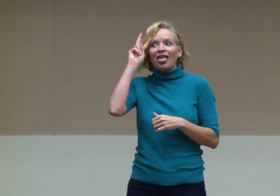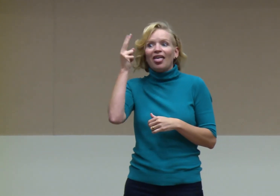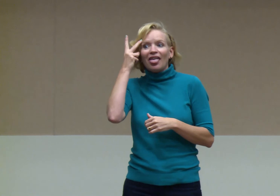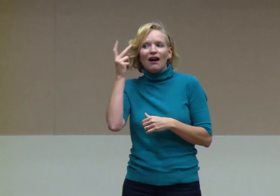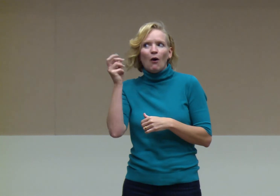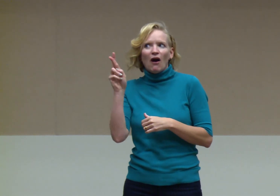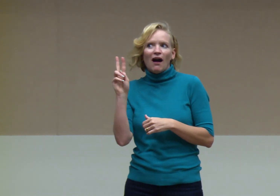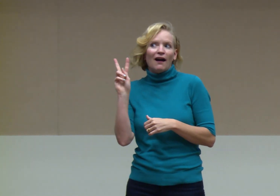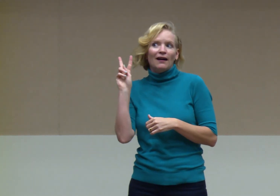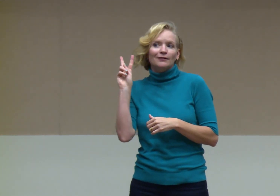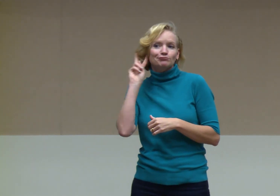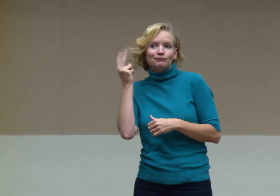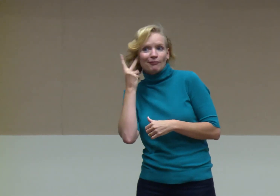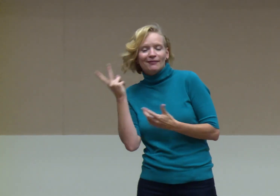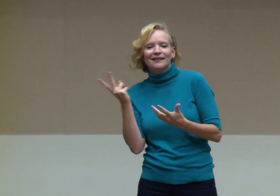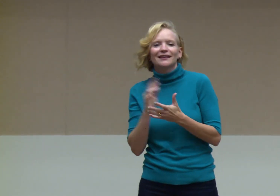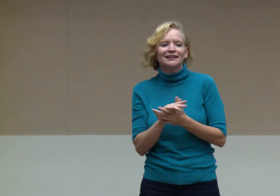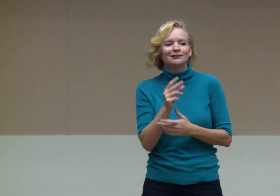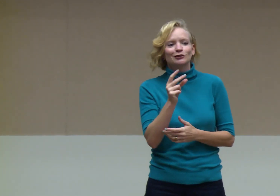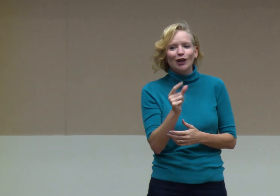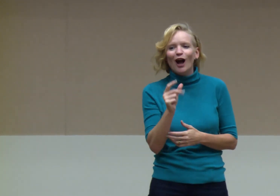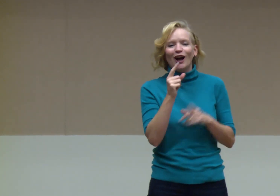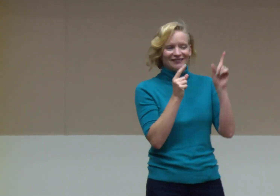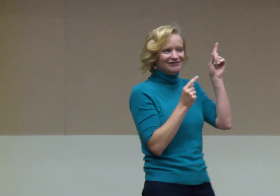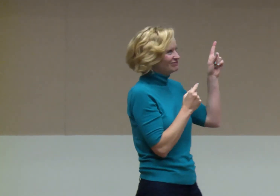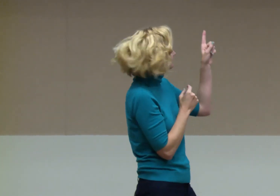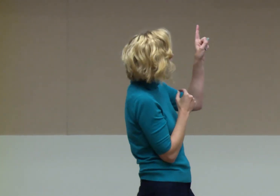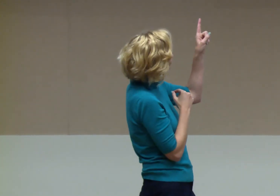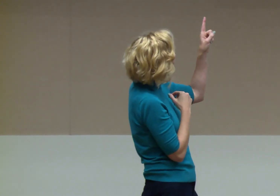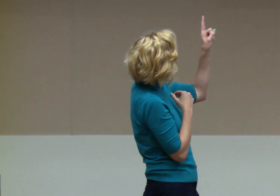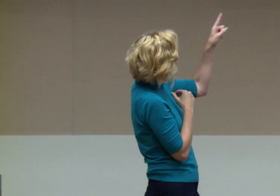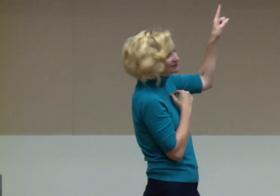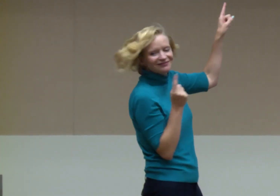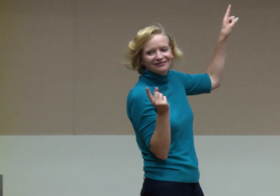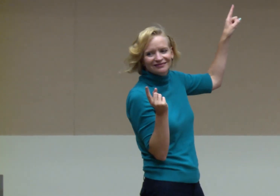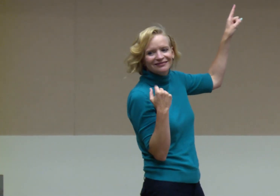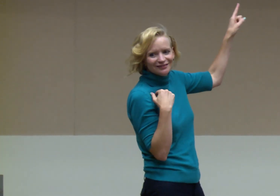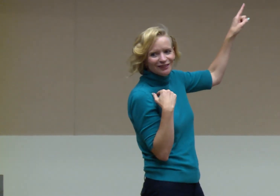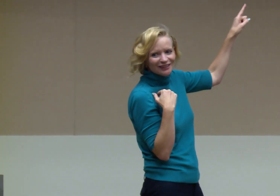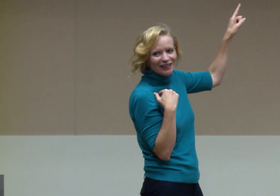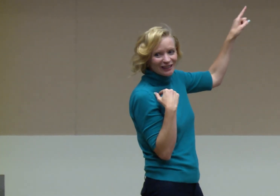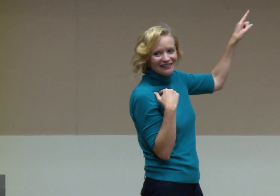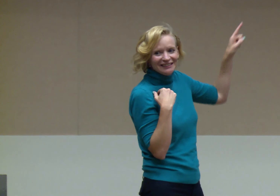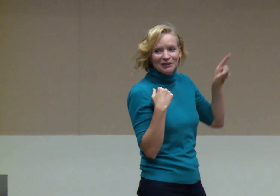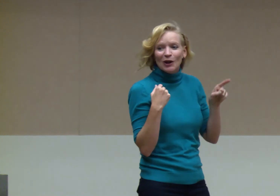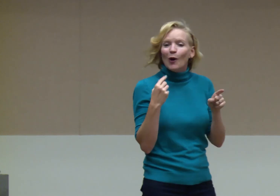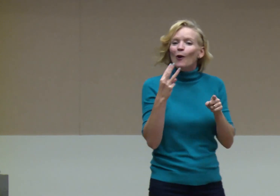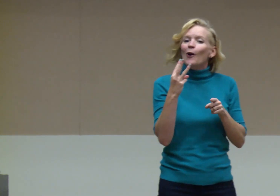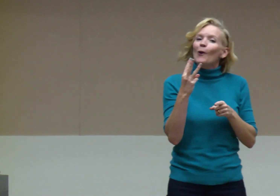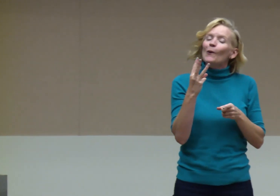Now, if I misunderstand or misheard, I misheard for "butter up in a doggy dog world."